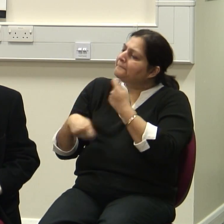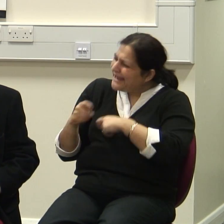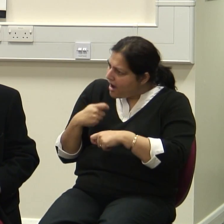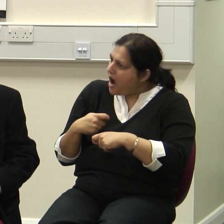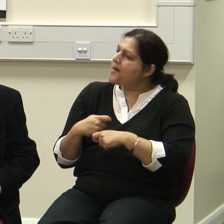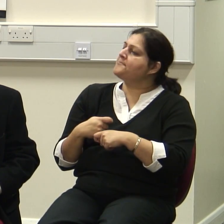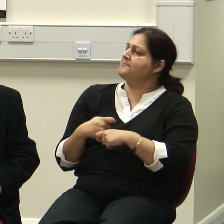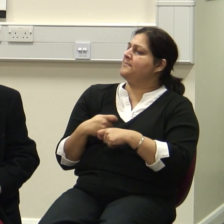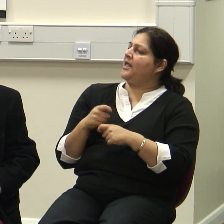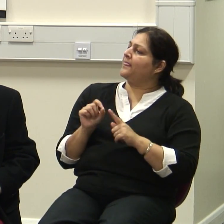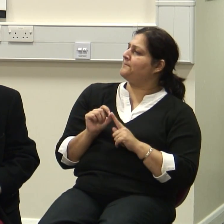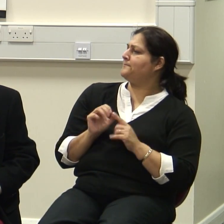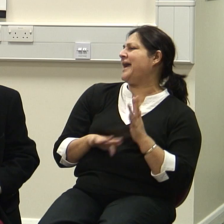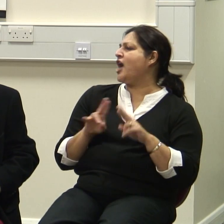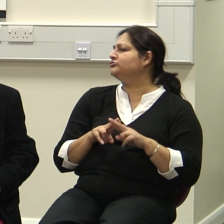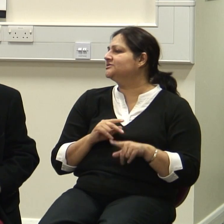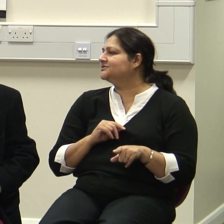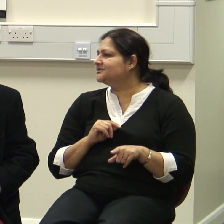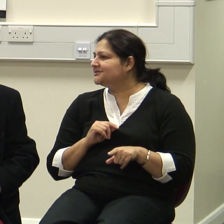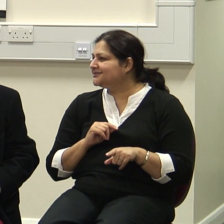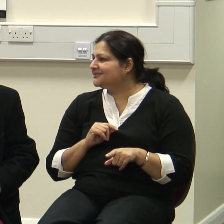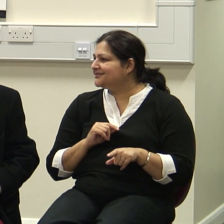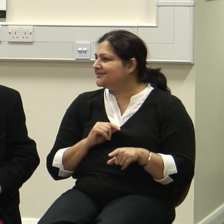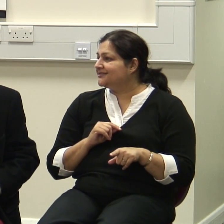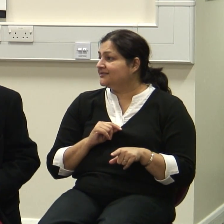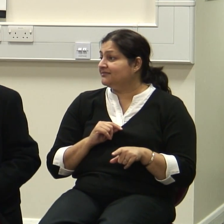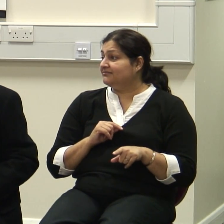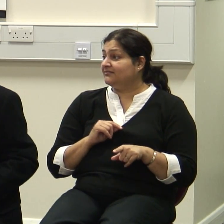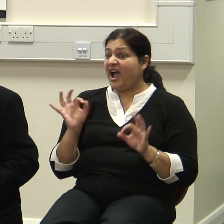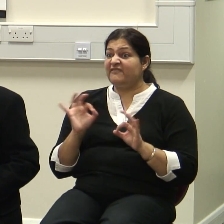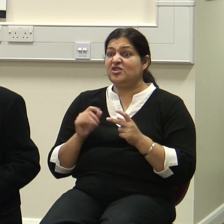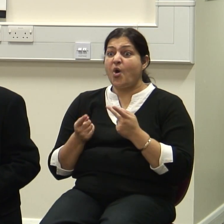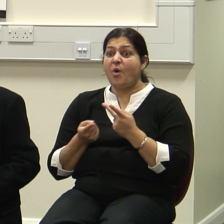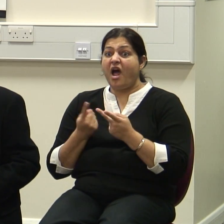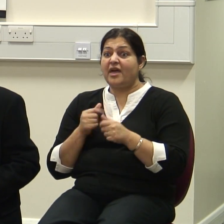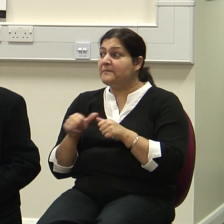have any better remedy than you can only hope that the state, through its agencies, does